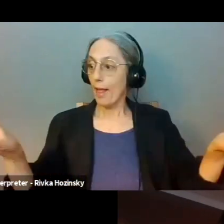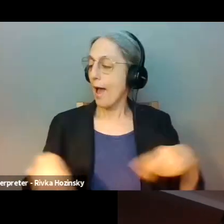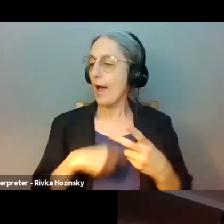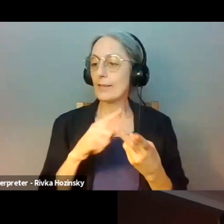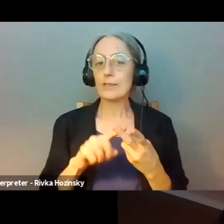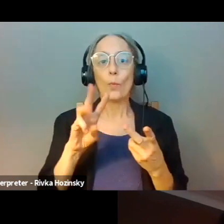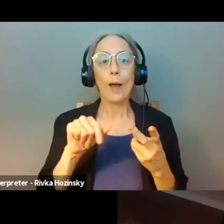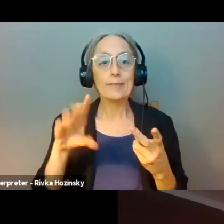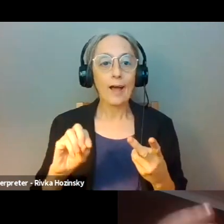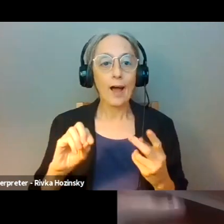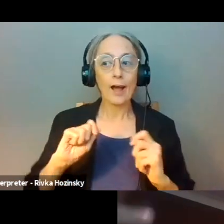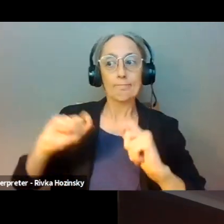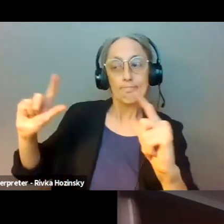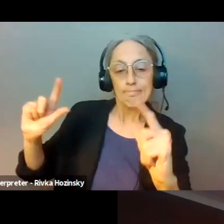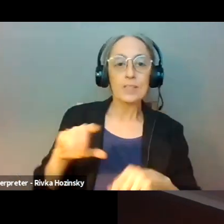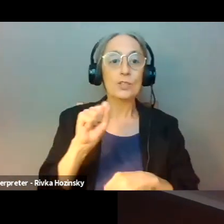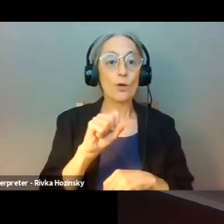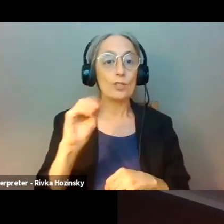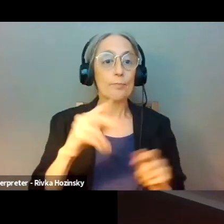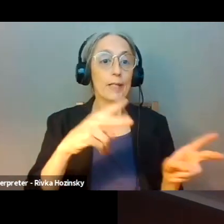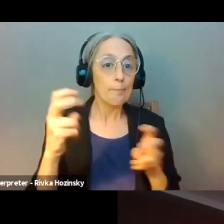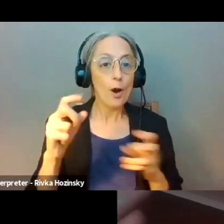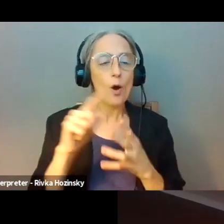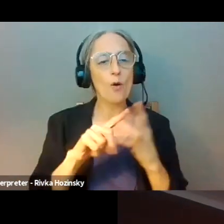and then also, if you're going to be engaging in a way to communicate that out